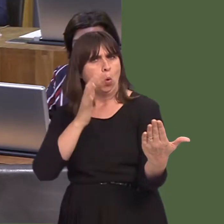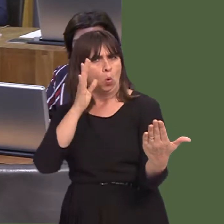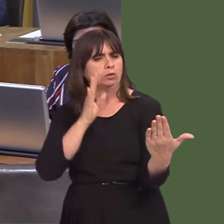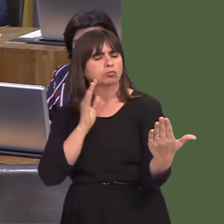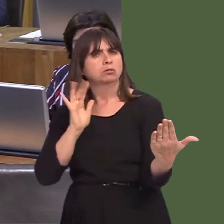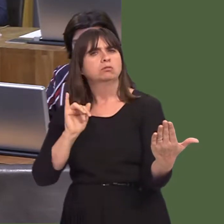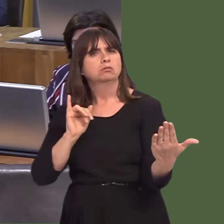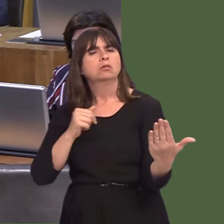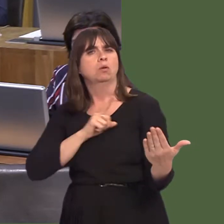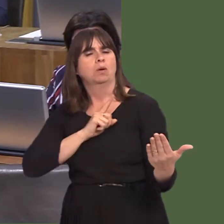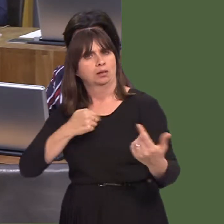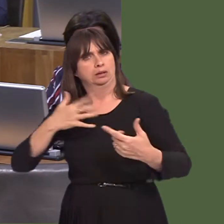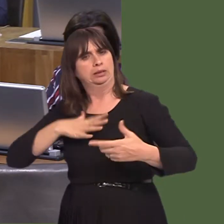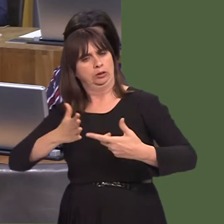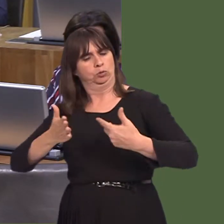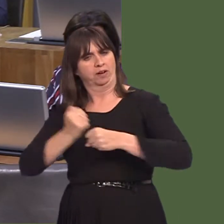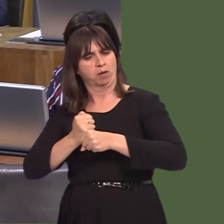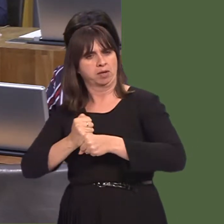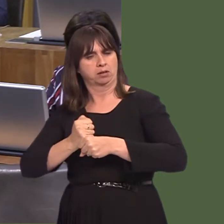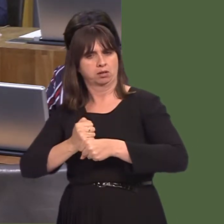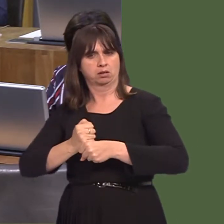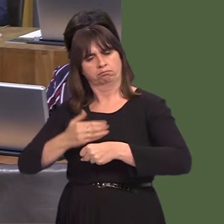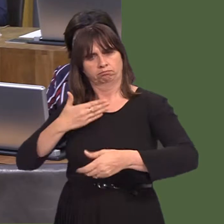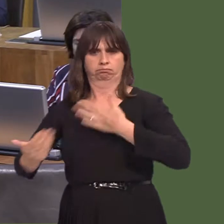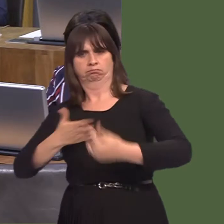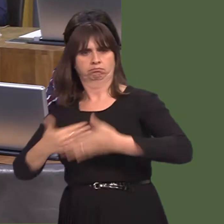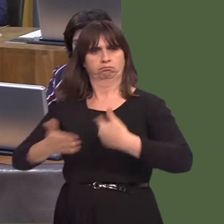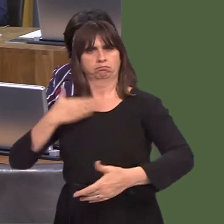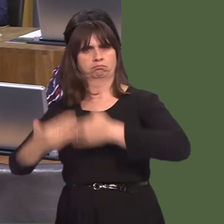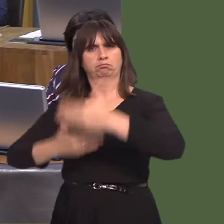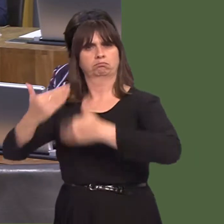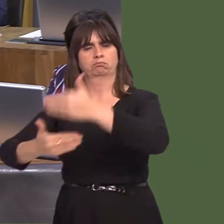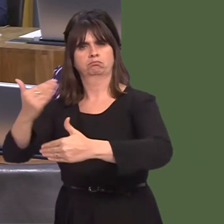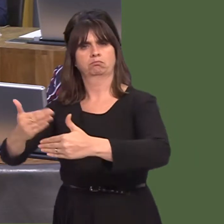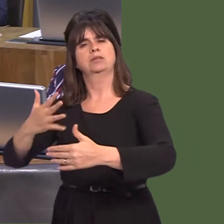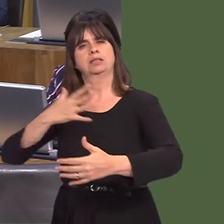are issues there that we will need to address as Government, but they will be addressed when the full response is produced.